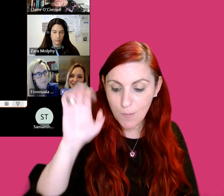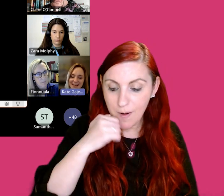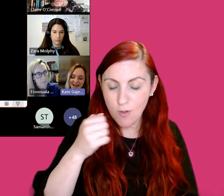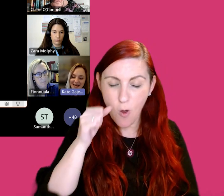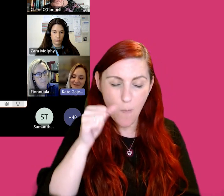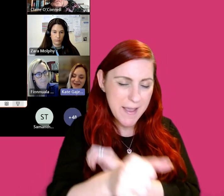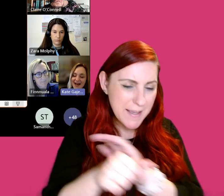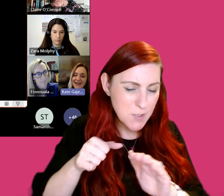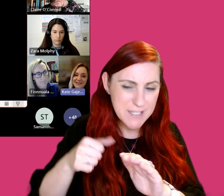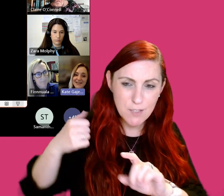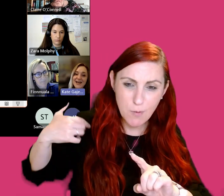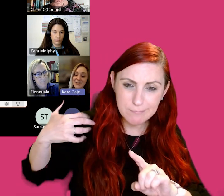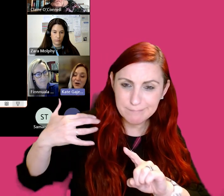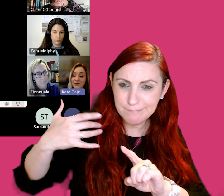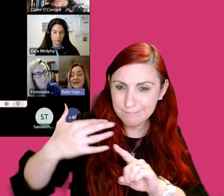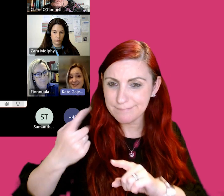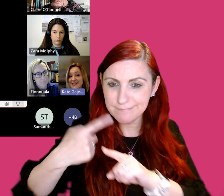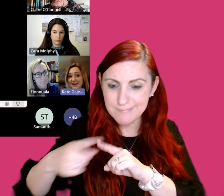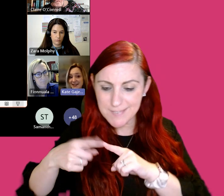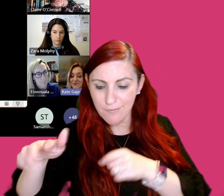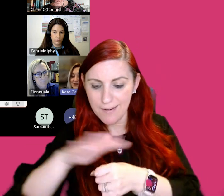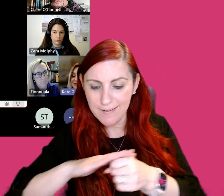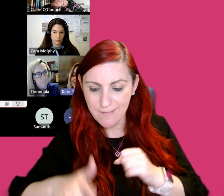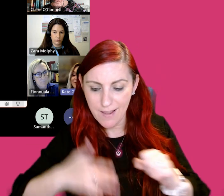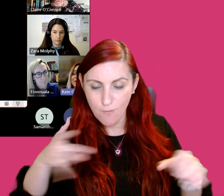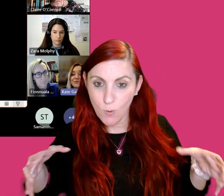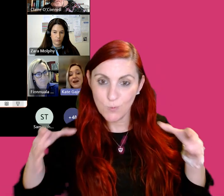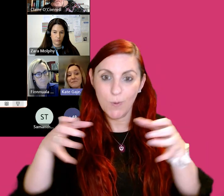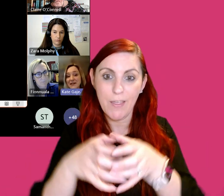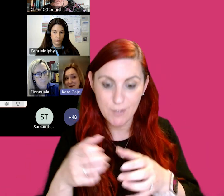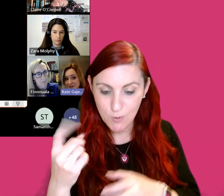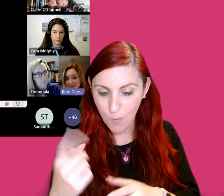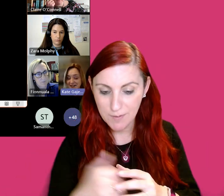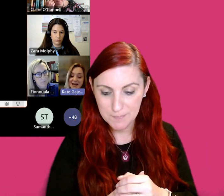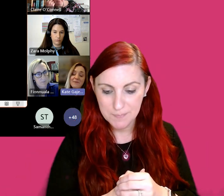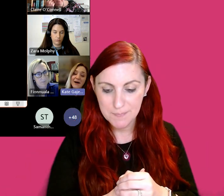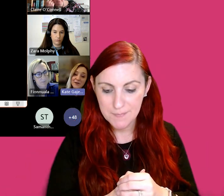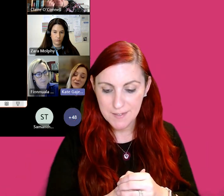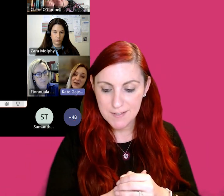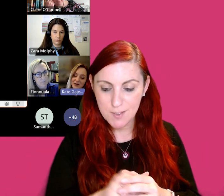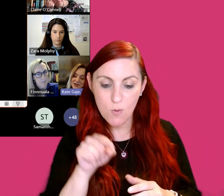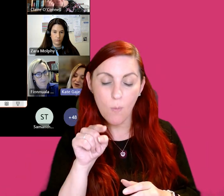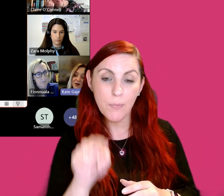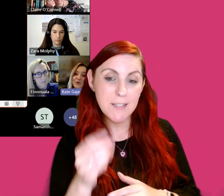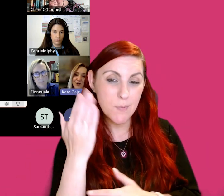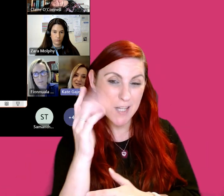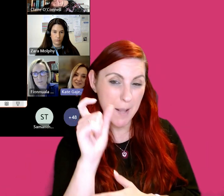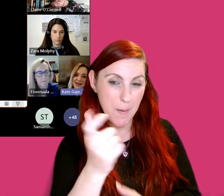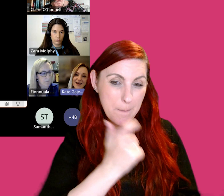different um angles so these slides will be will be a bit personal but there will be also of course